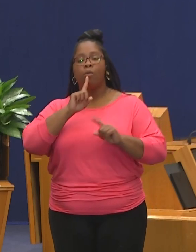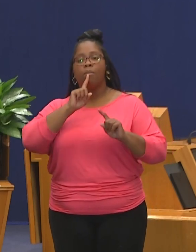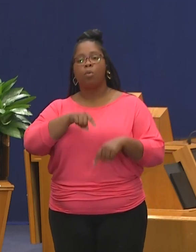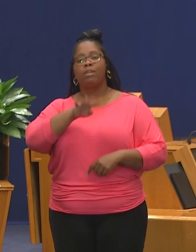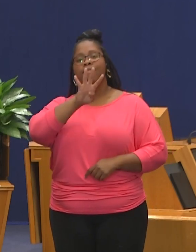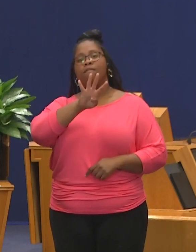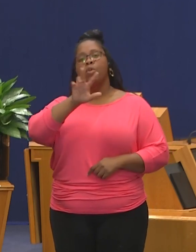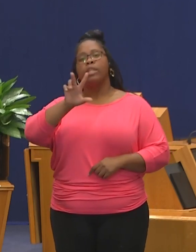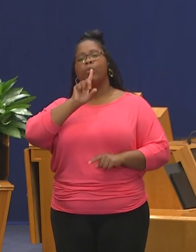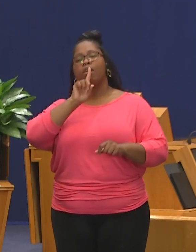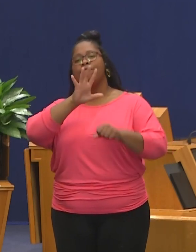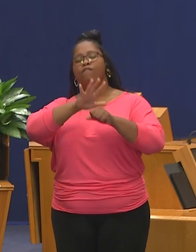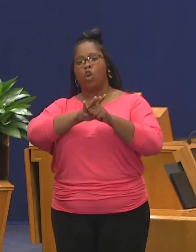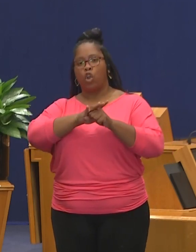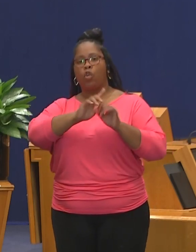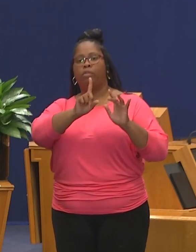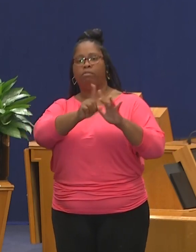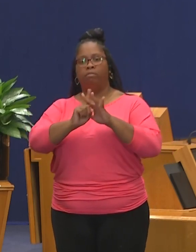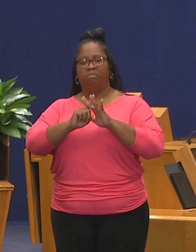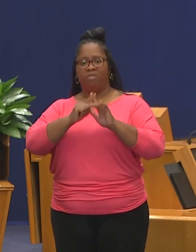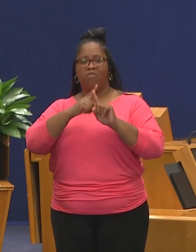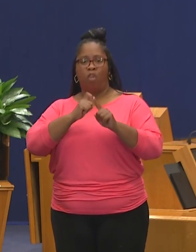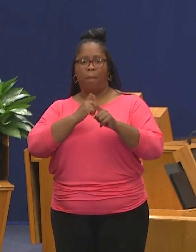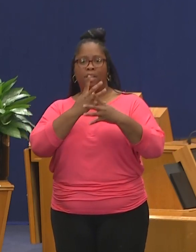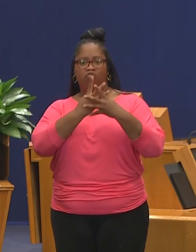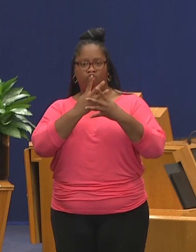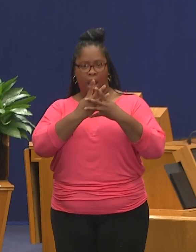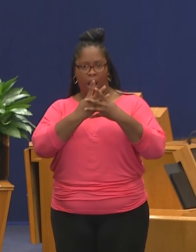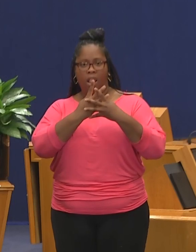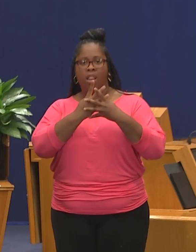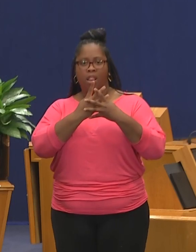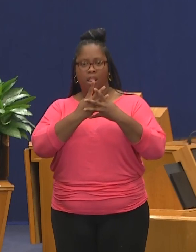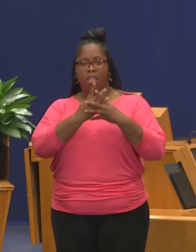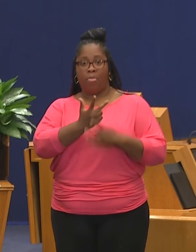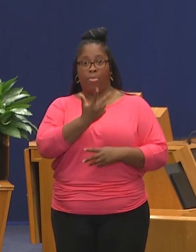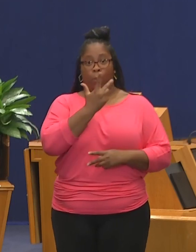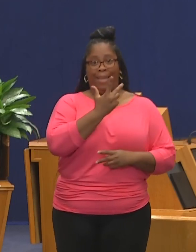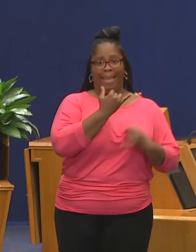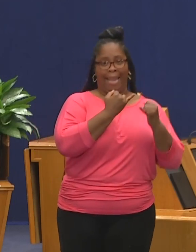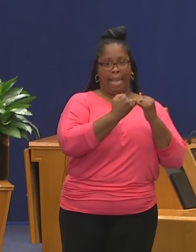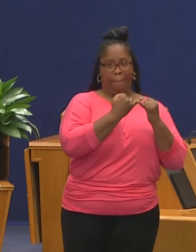TODAY WE'RE REPORTING 43 CONFIRMED CASES IN THE JAIL